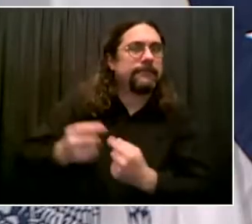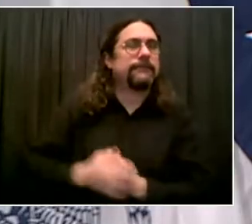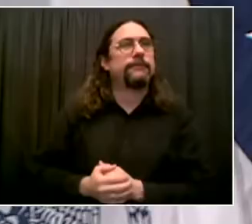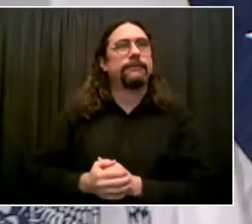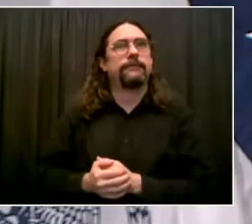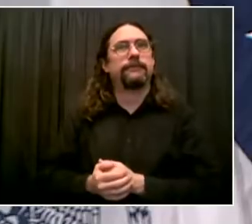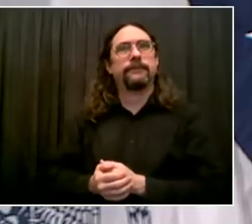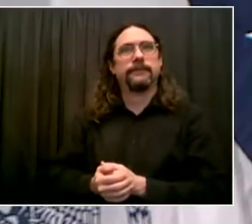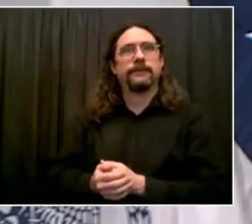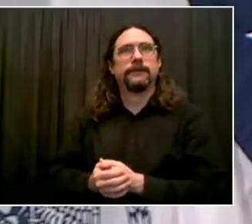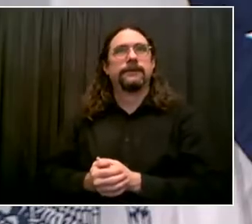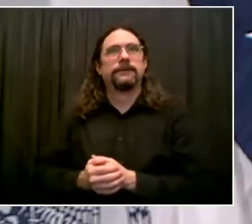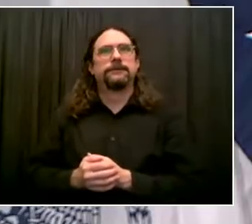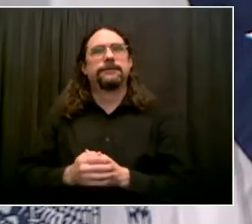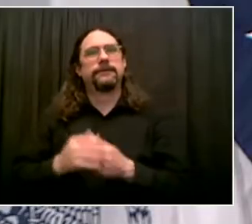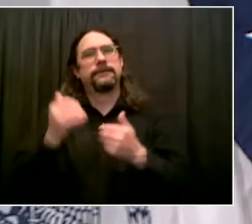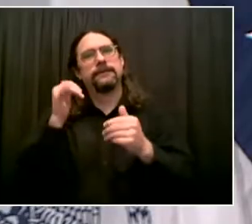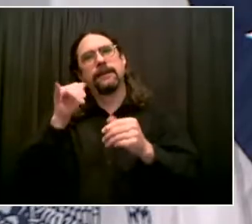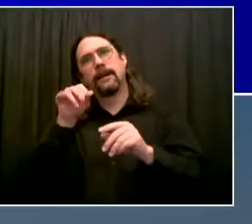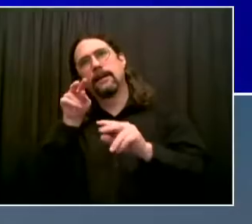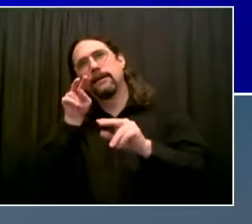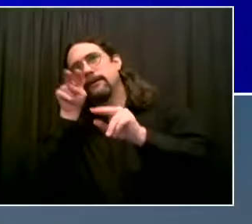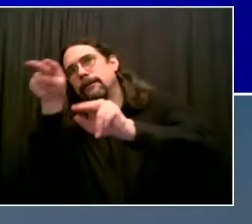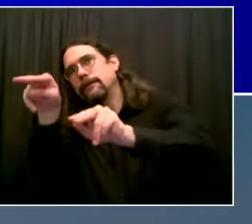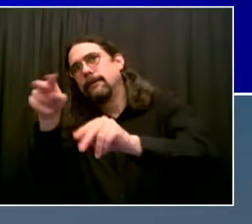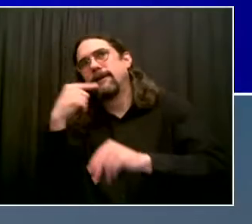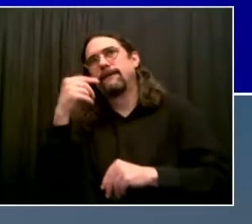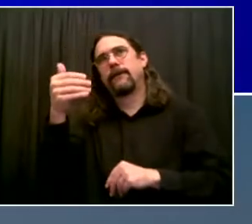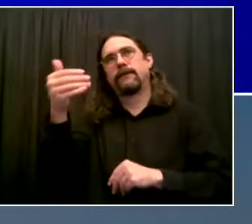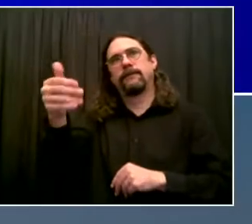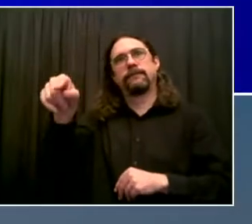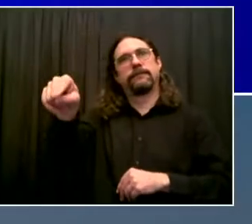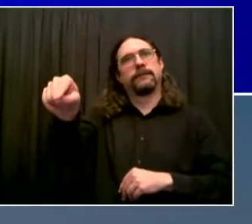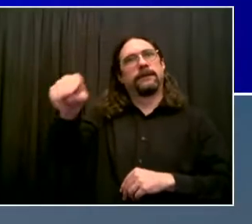WE'RE PLANNI RNGIGHTOW NOR F THE